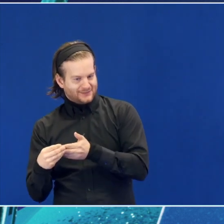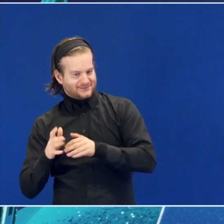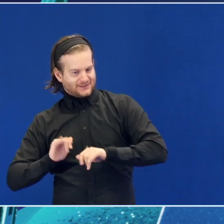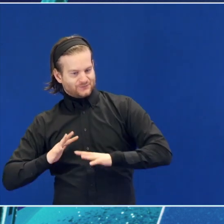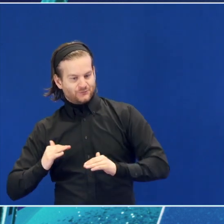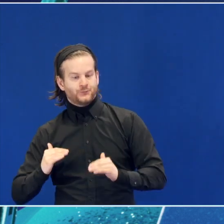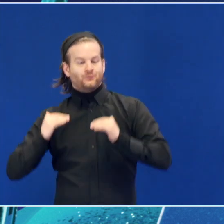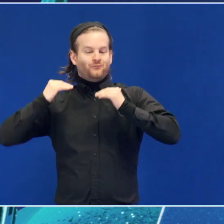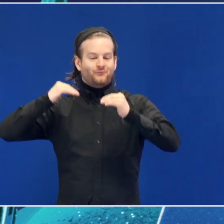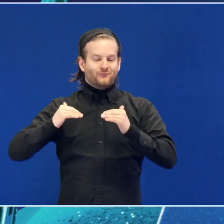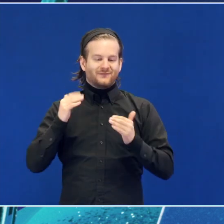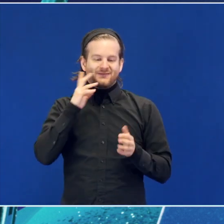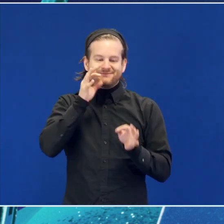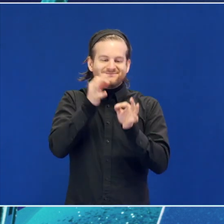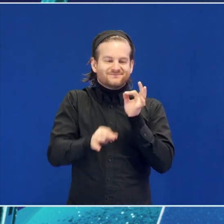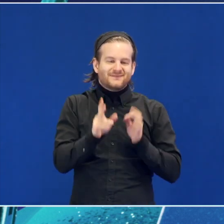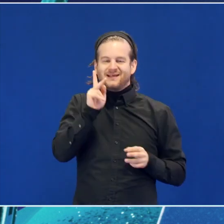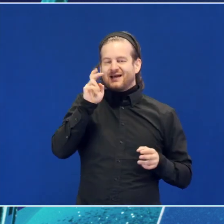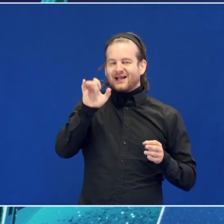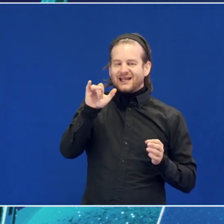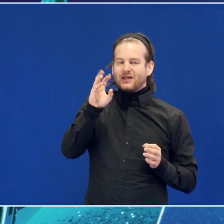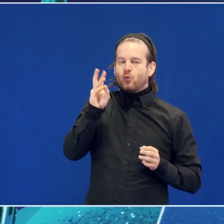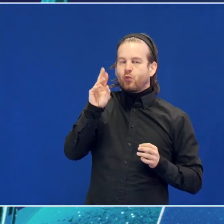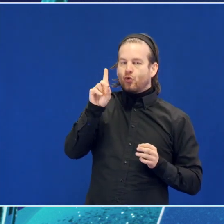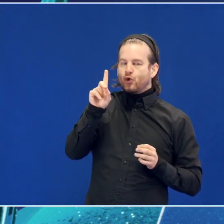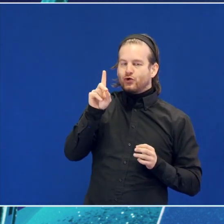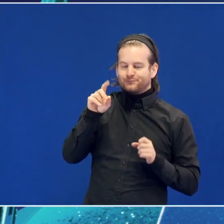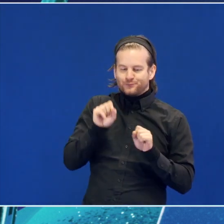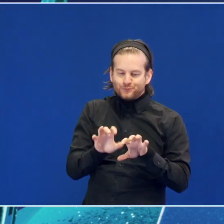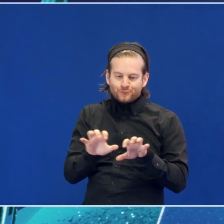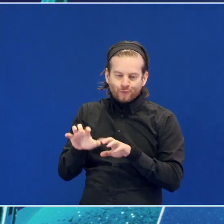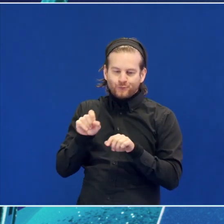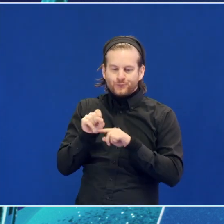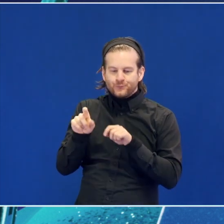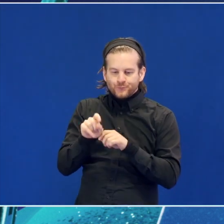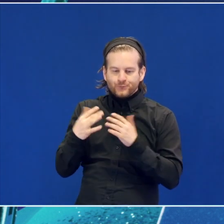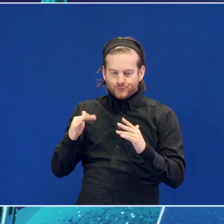and then the third would just be taking some like factors